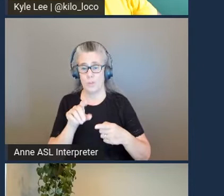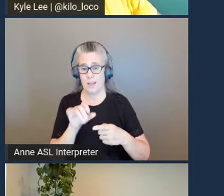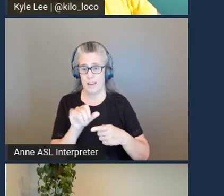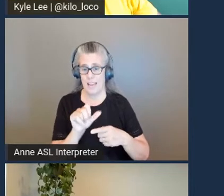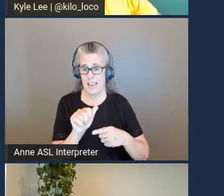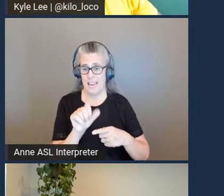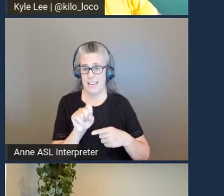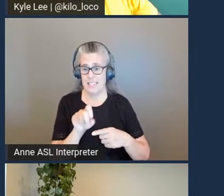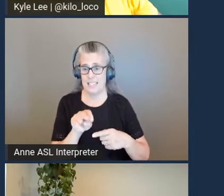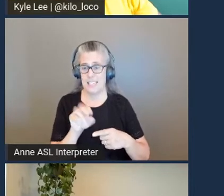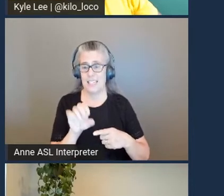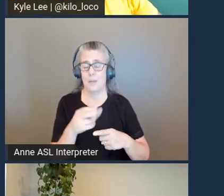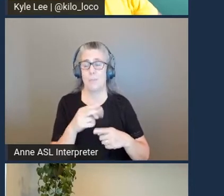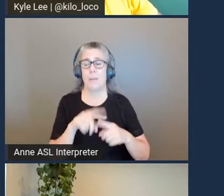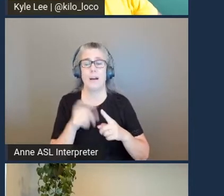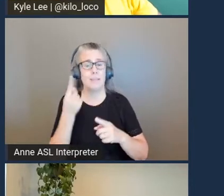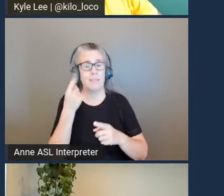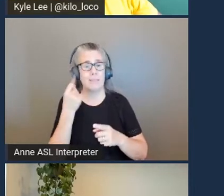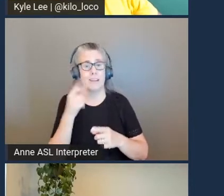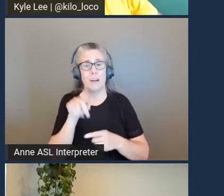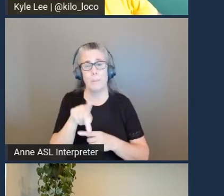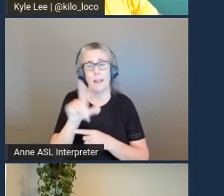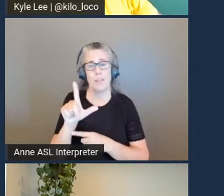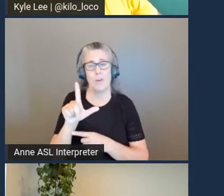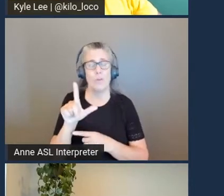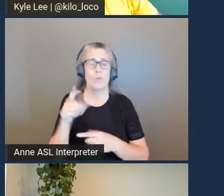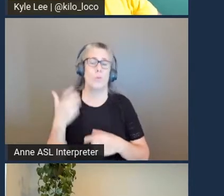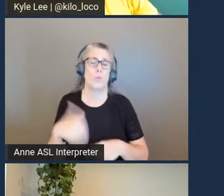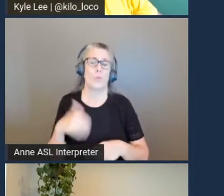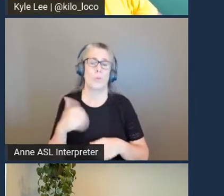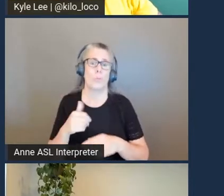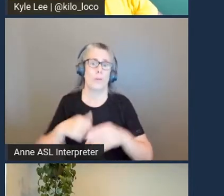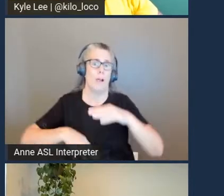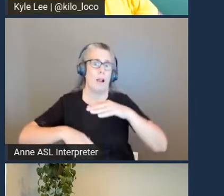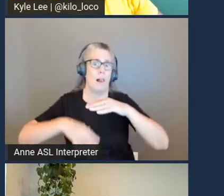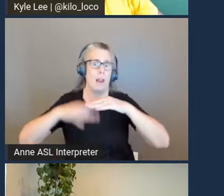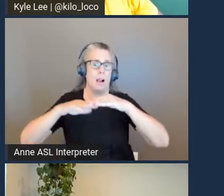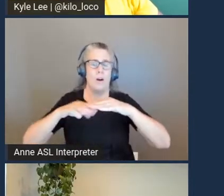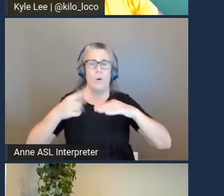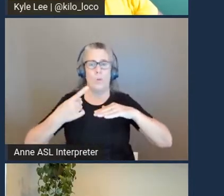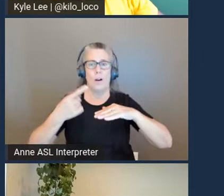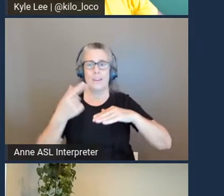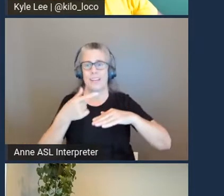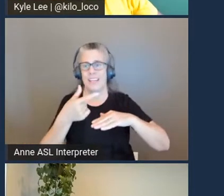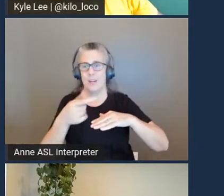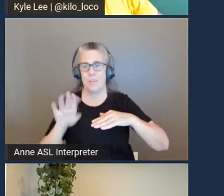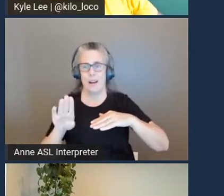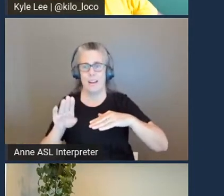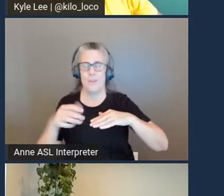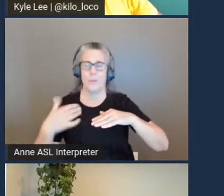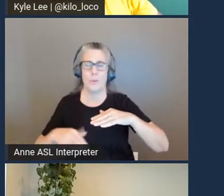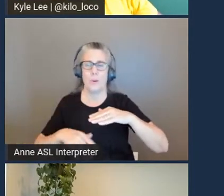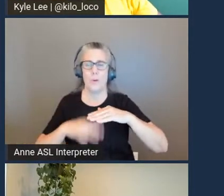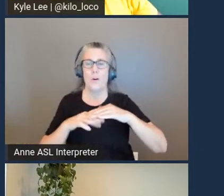that are possibly a very large up to a gigabyte. So what you do is you would first put the data in S3